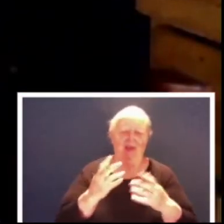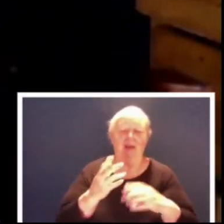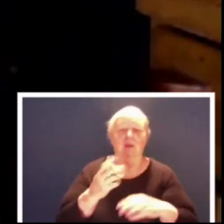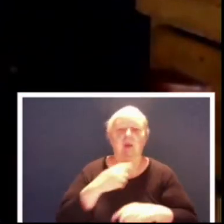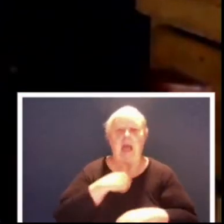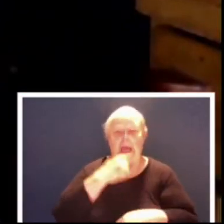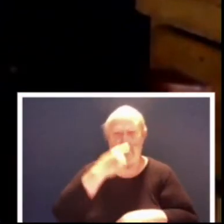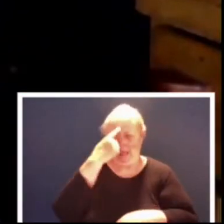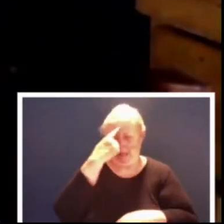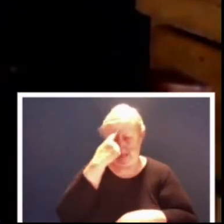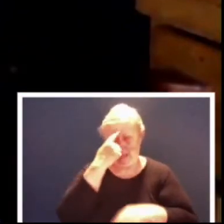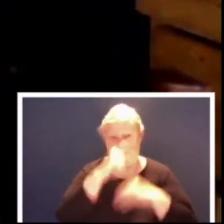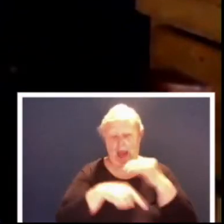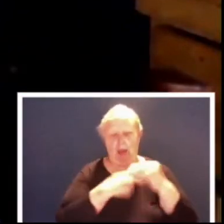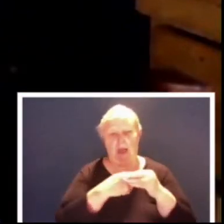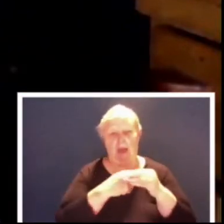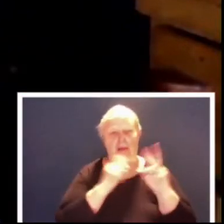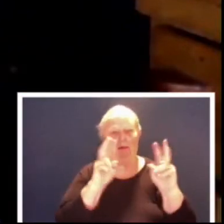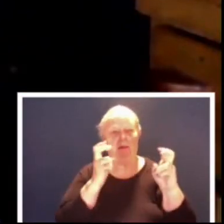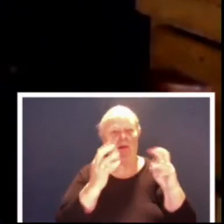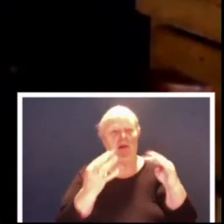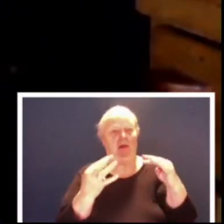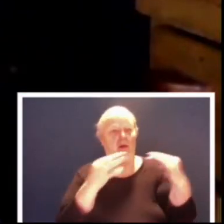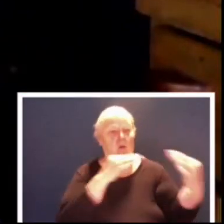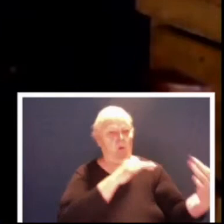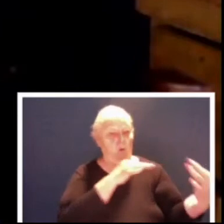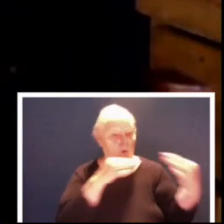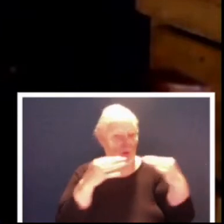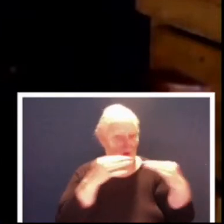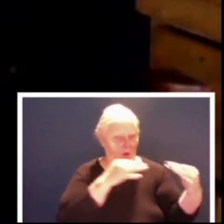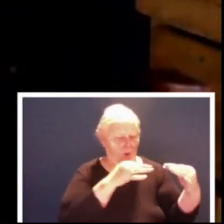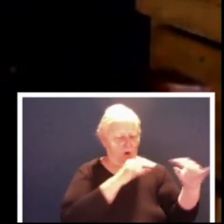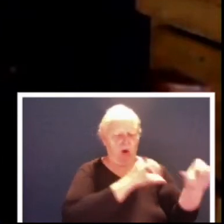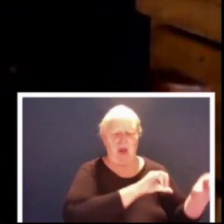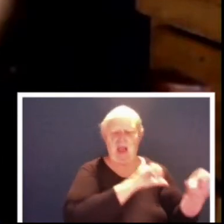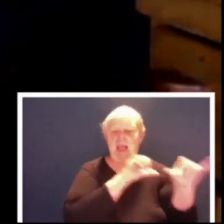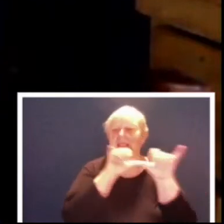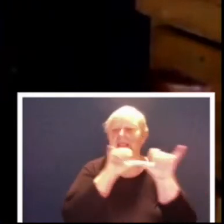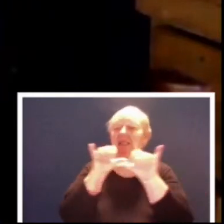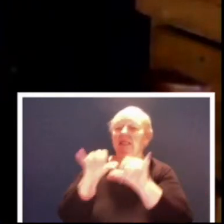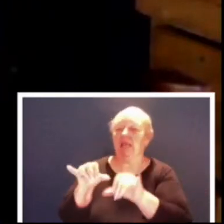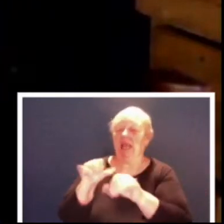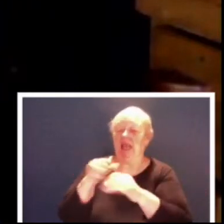Very extreme, intense pain and potential traumatic situations.